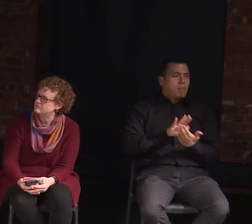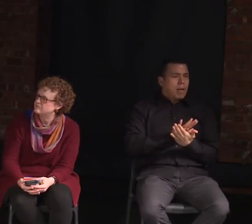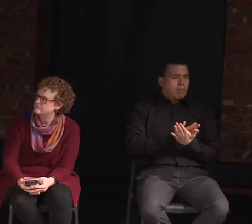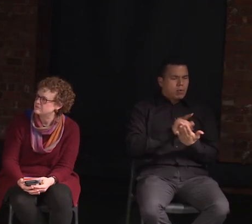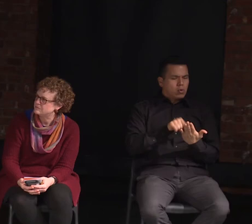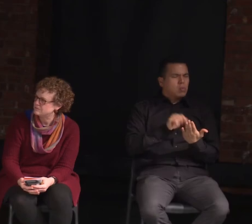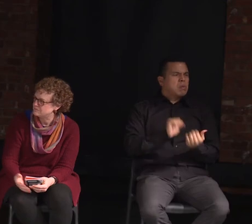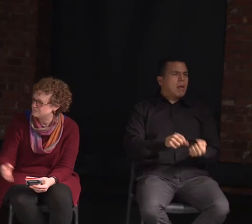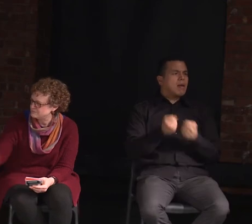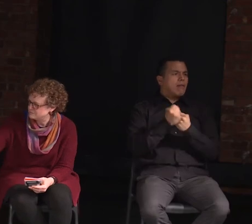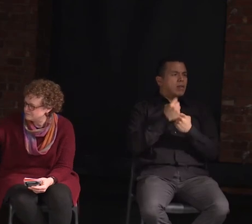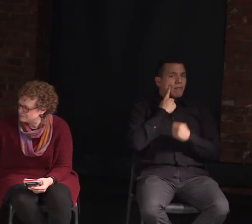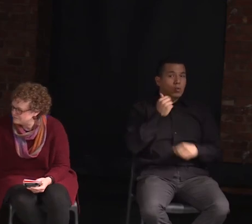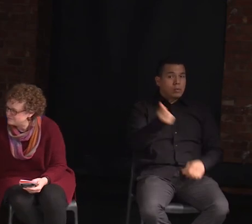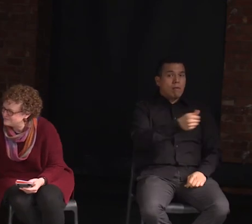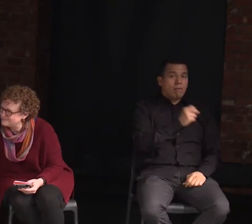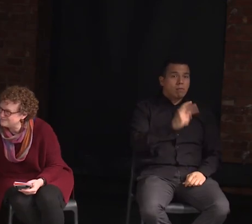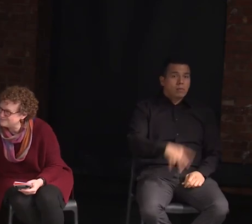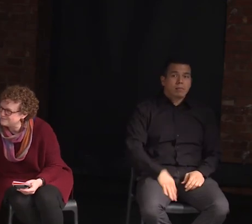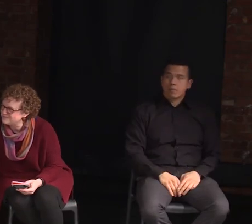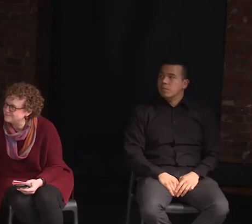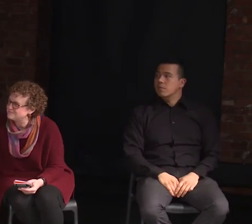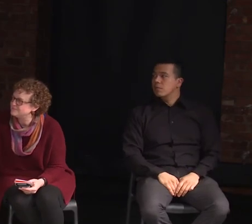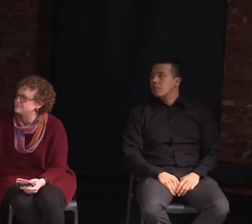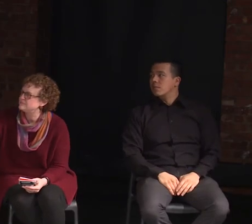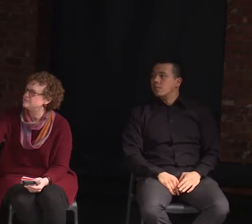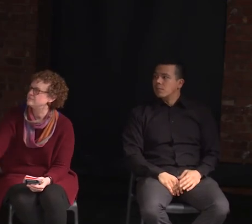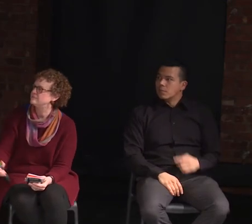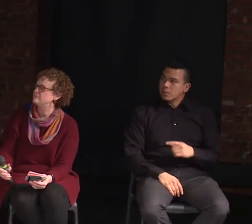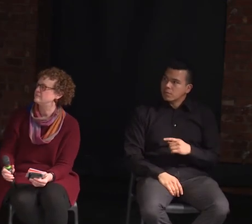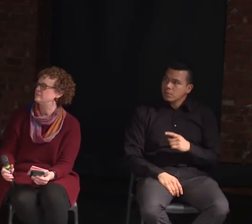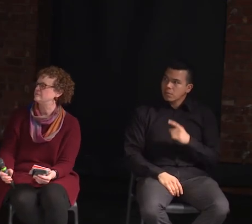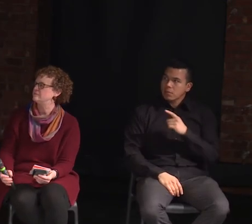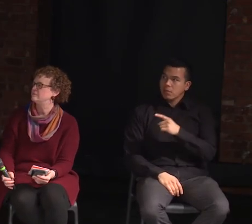Kerry: Eddie, can I just chime in here? I just wanted the report that Jina decided.